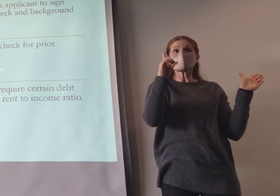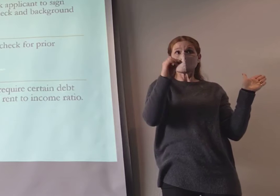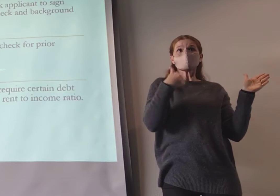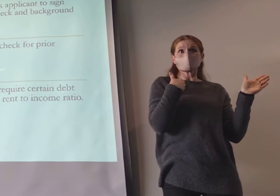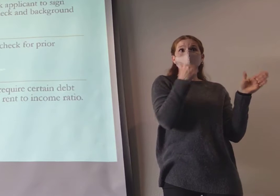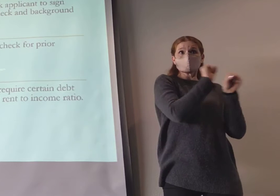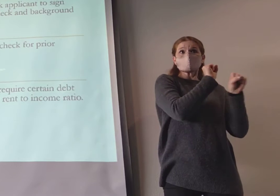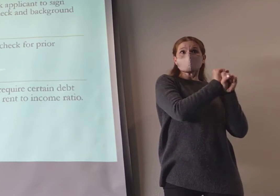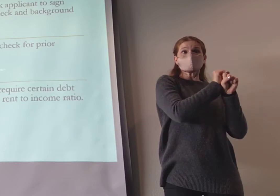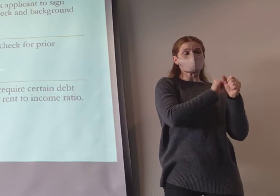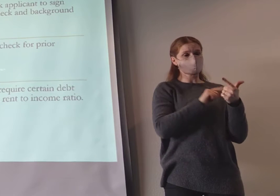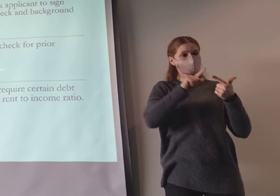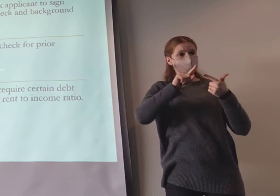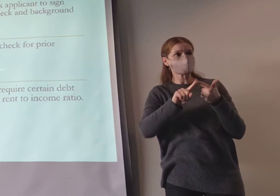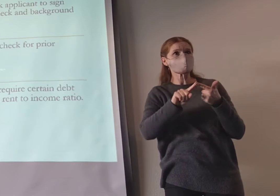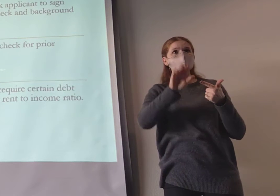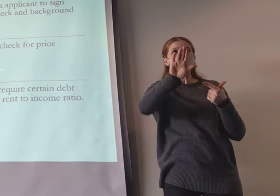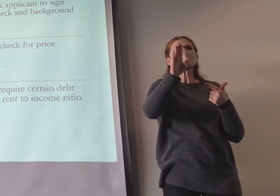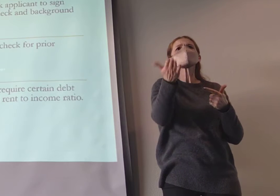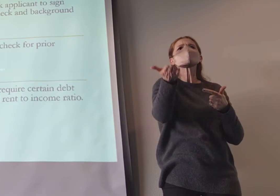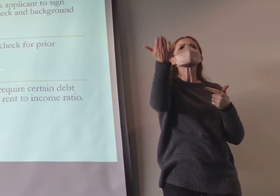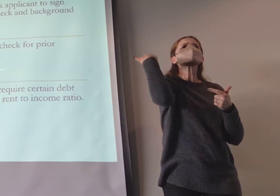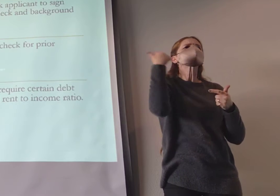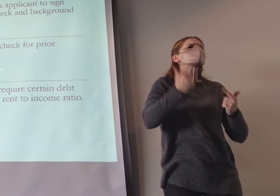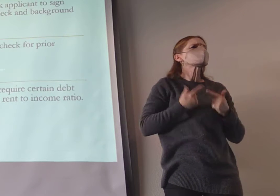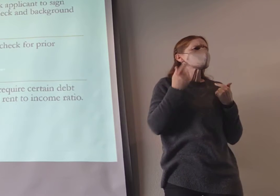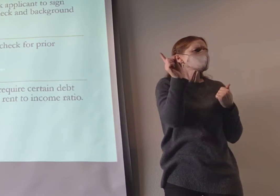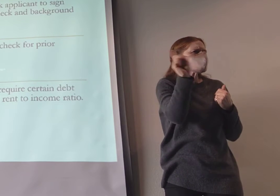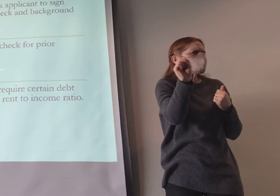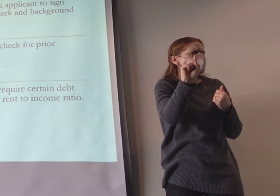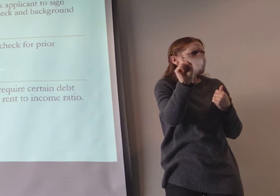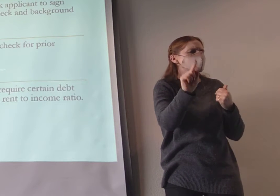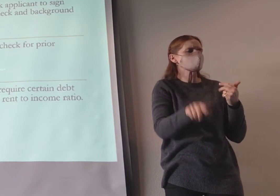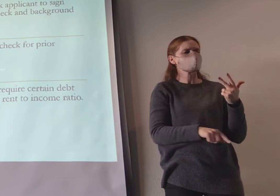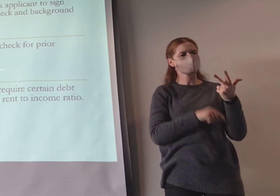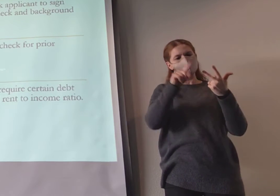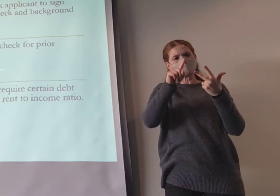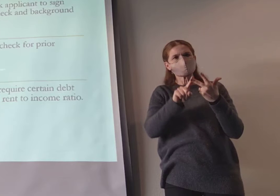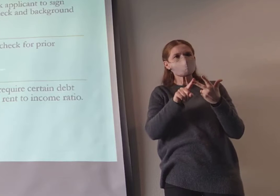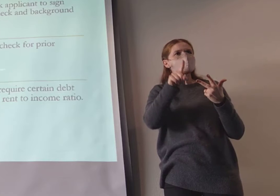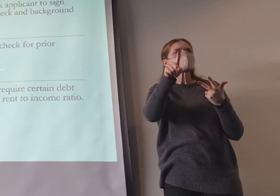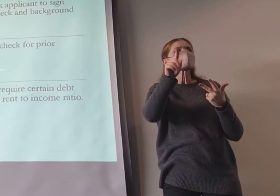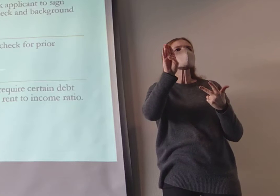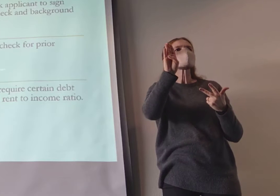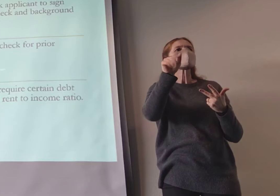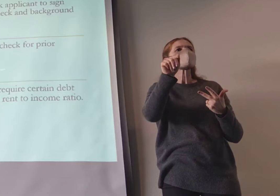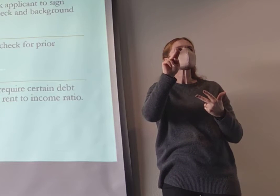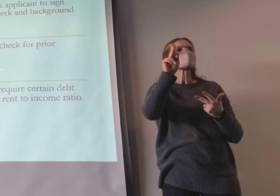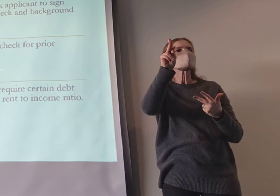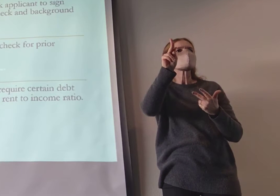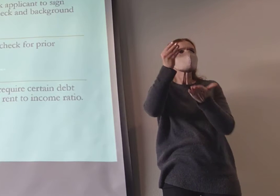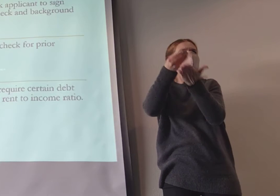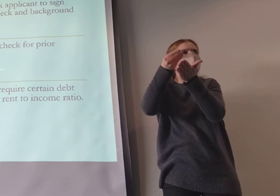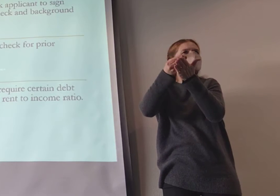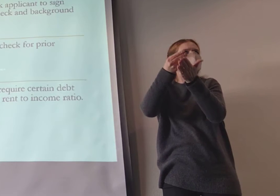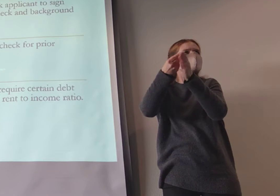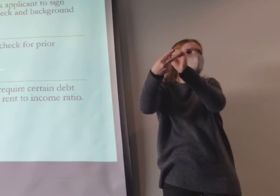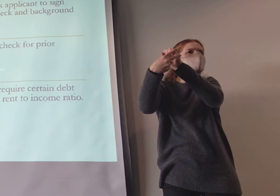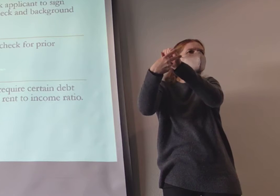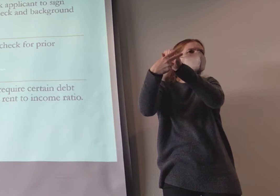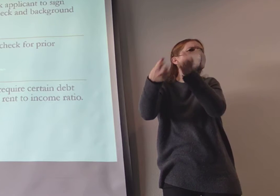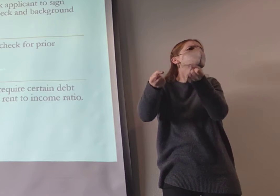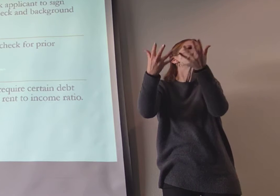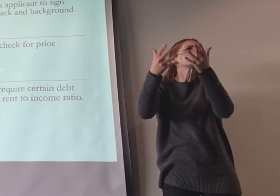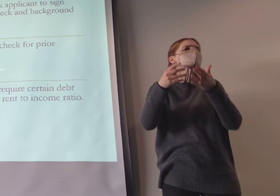banking information, how much income you have, they can ask about prior evictions.